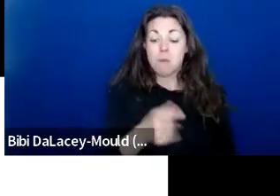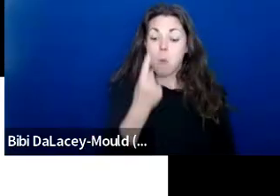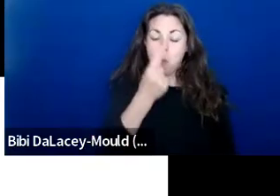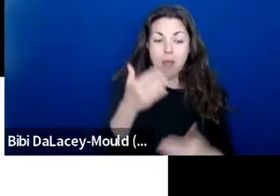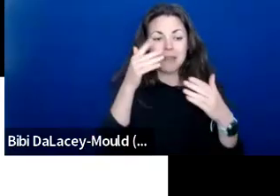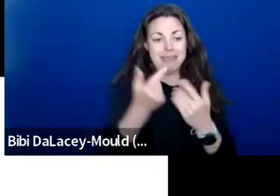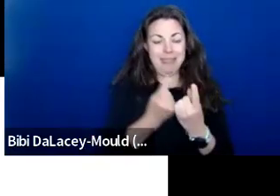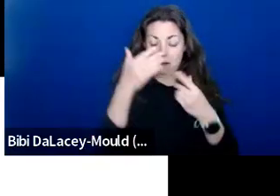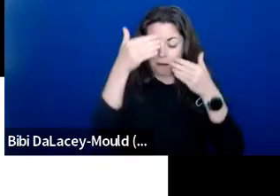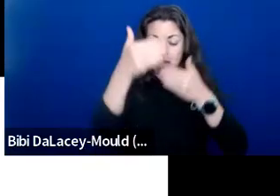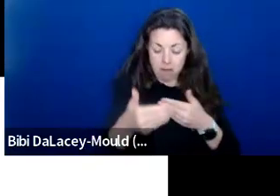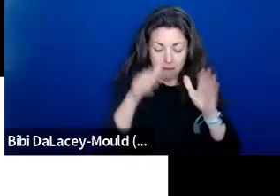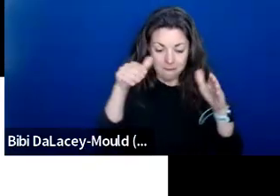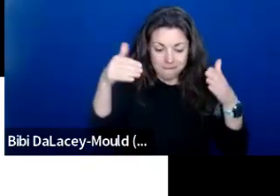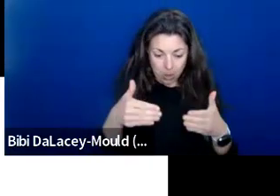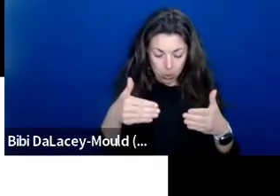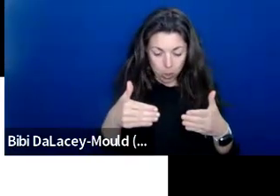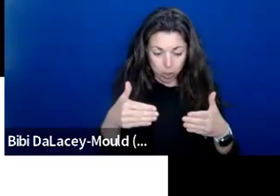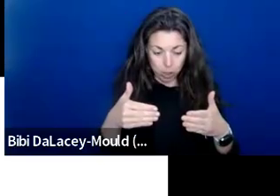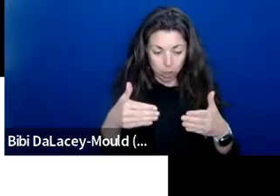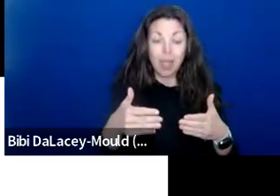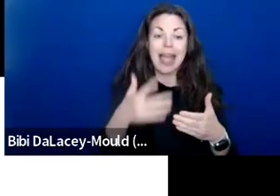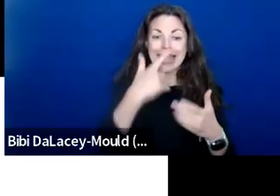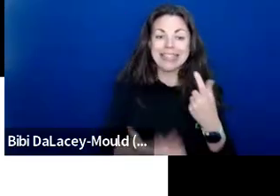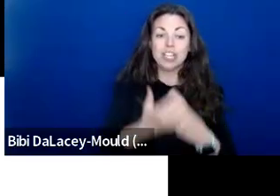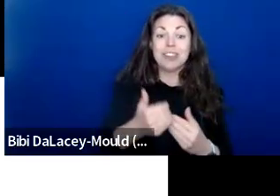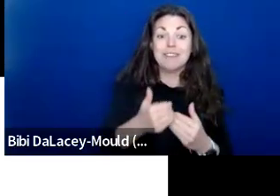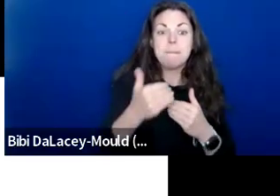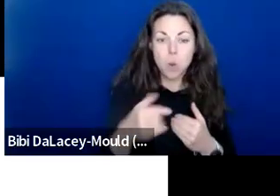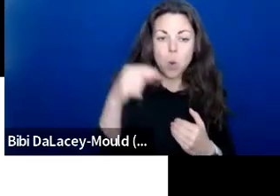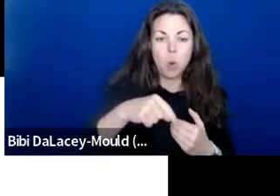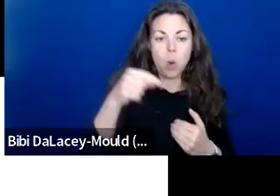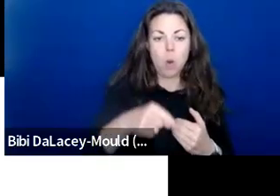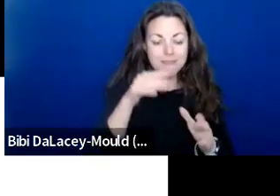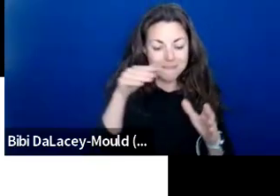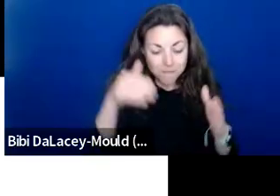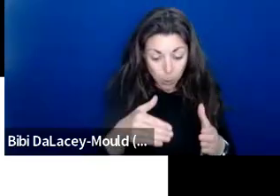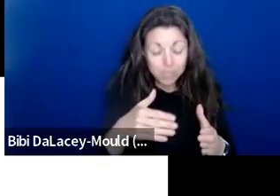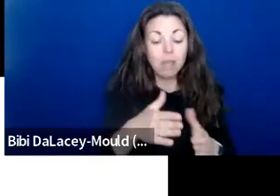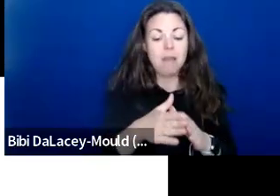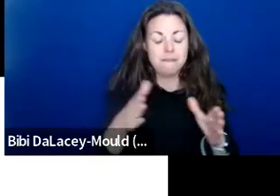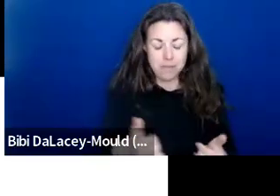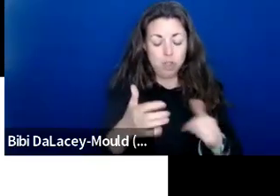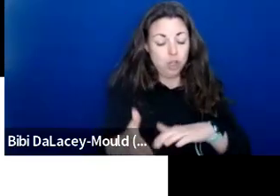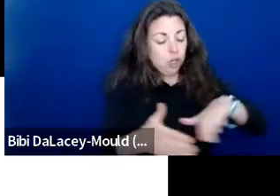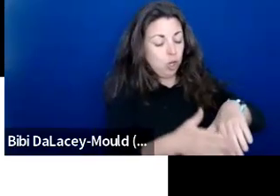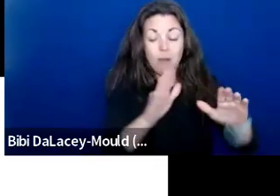that you can create much more impact by focusing on one issue at a time. The fourth thing I've learned is